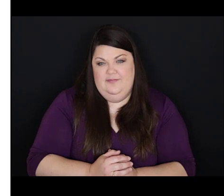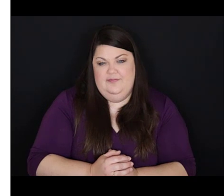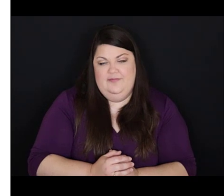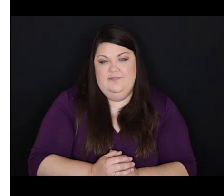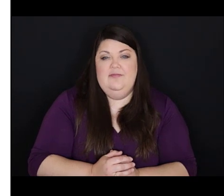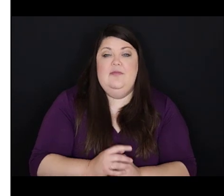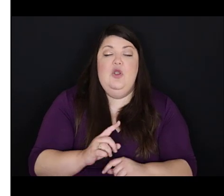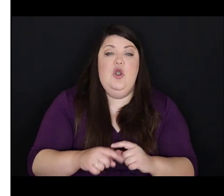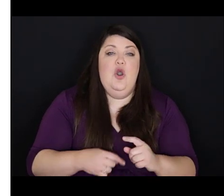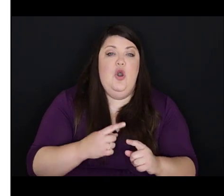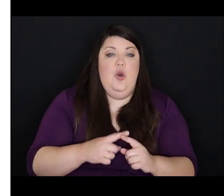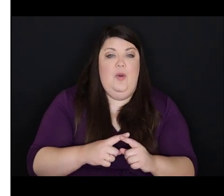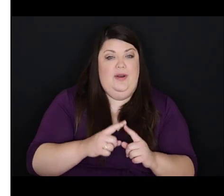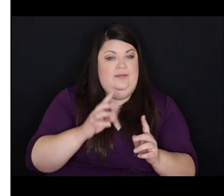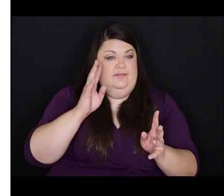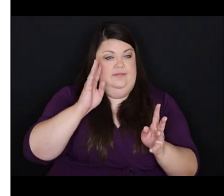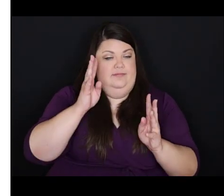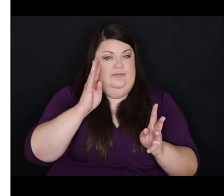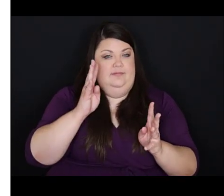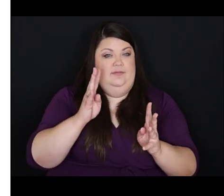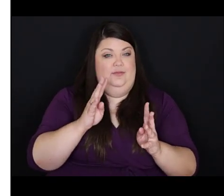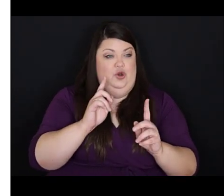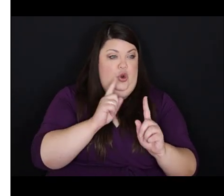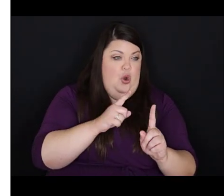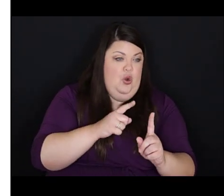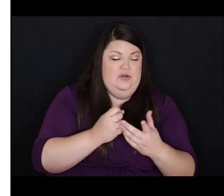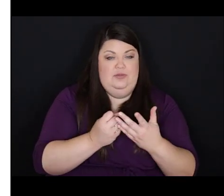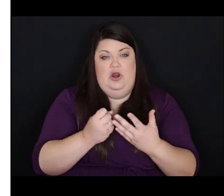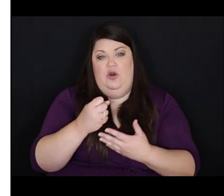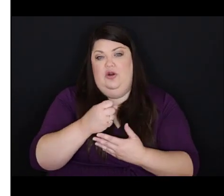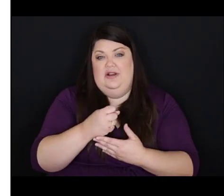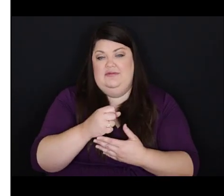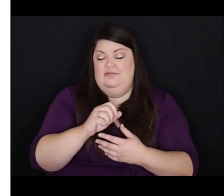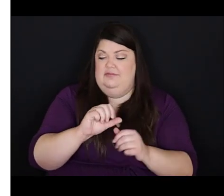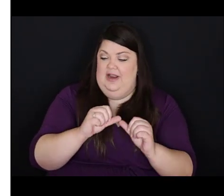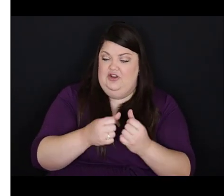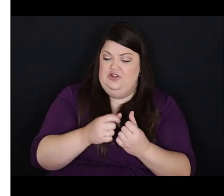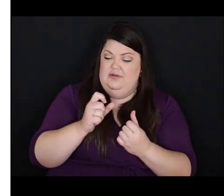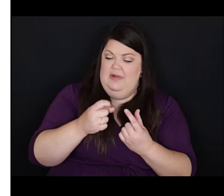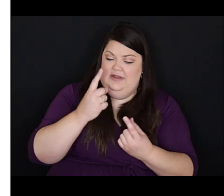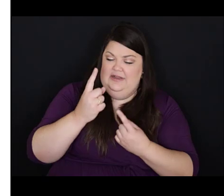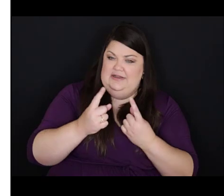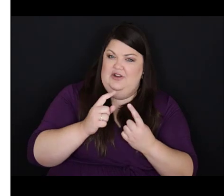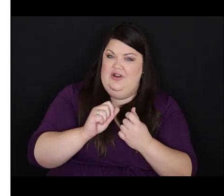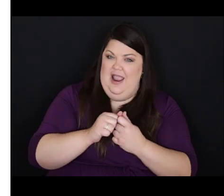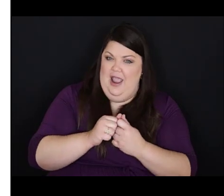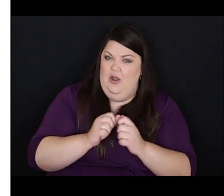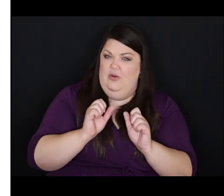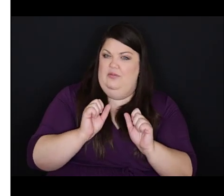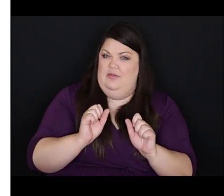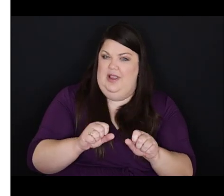When crafting goals and priorities, the agency must consider how it will be able to determine